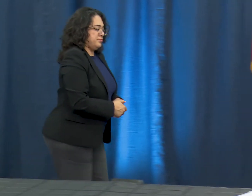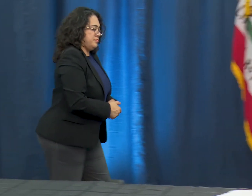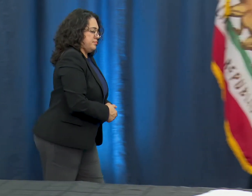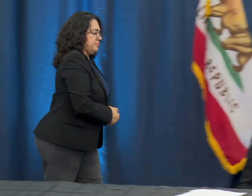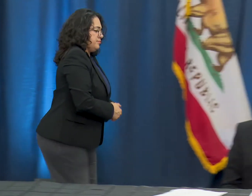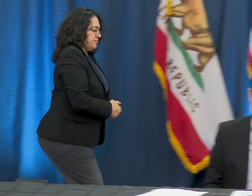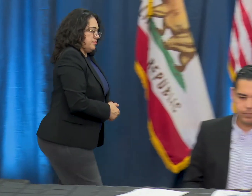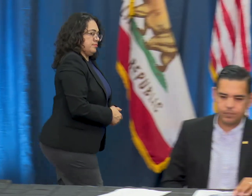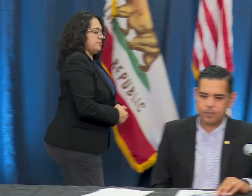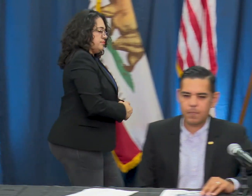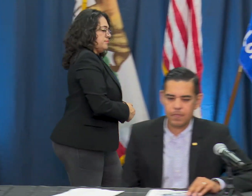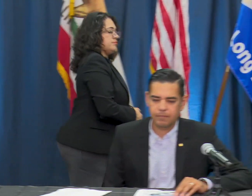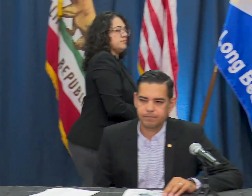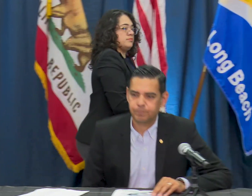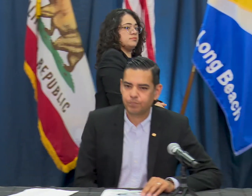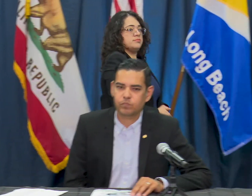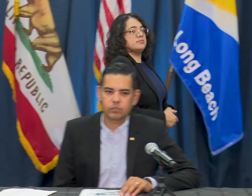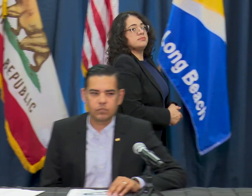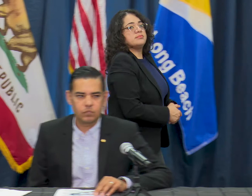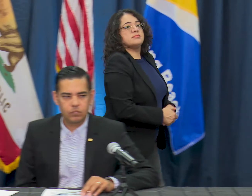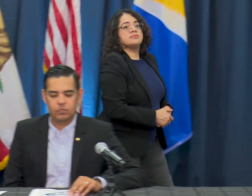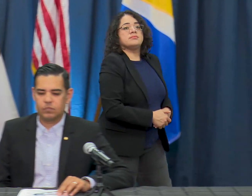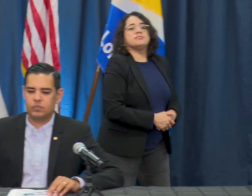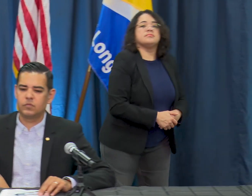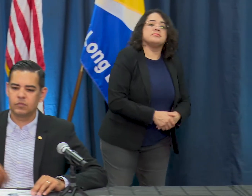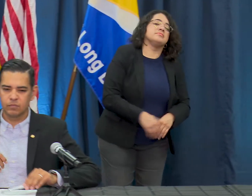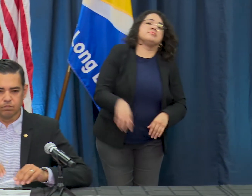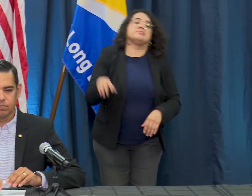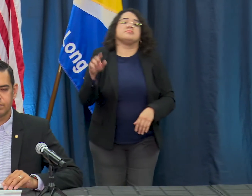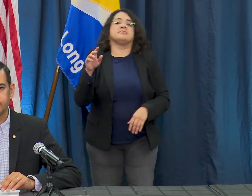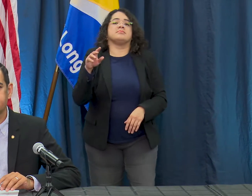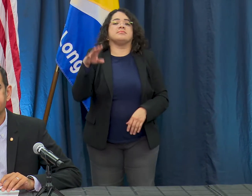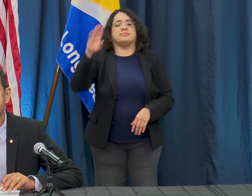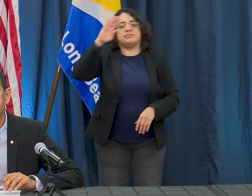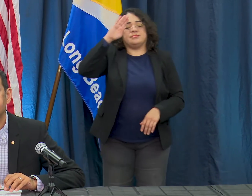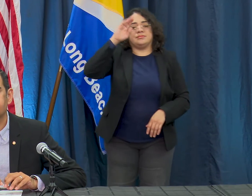Beach Post Stephanie Rivera, go ahead Stephanie. Hi Mayor I just wanted to know